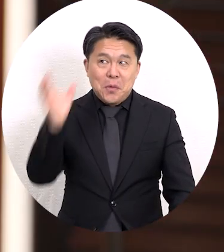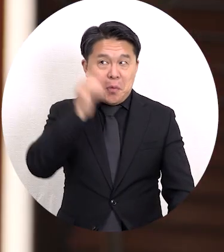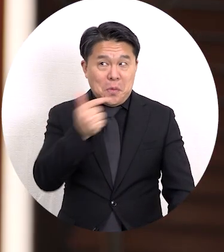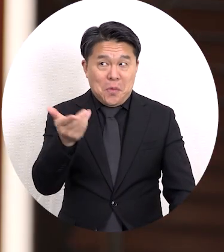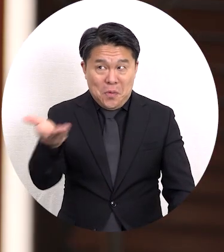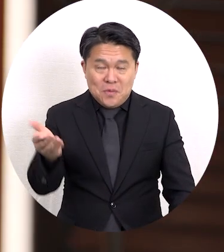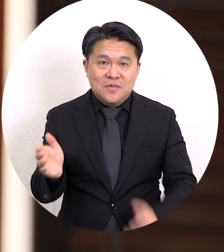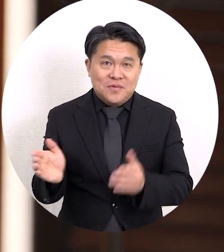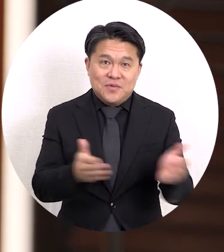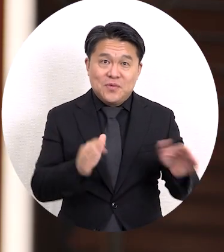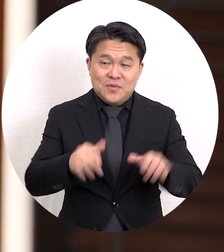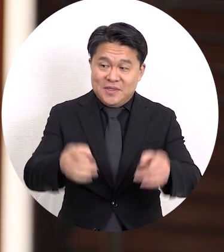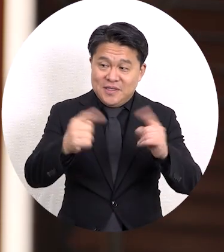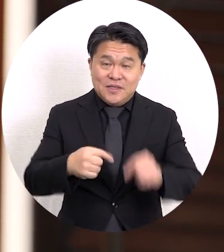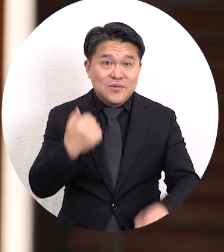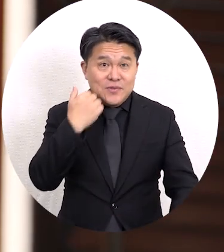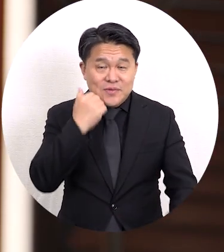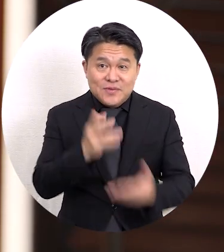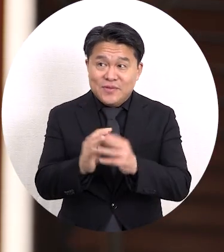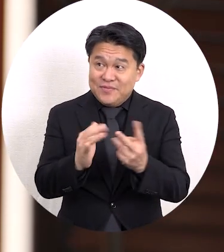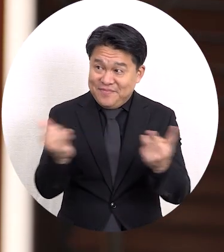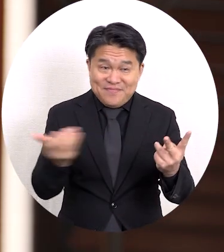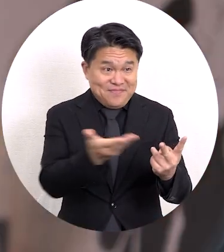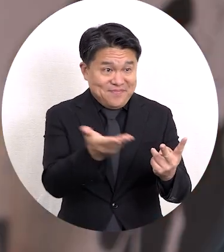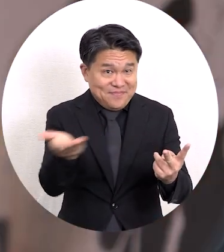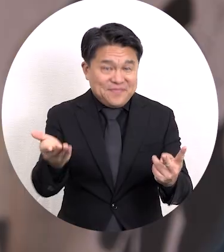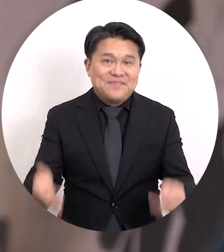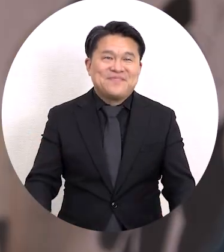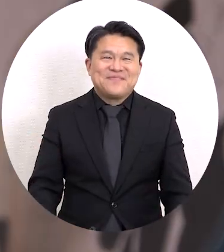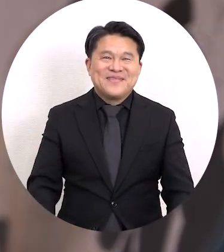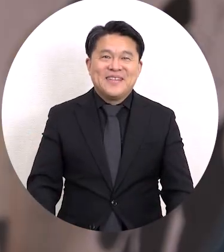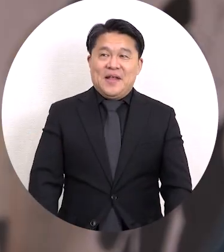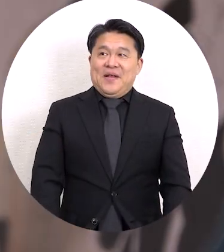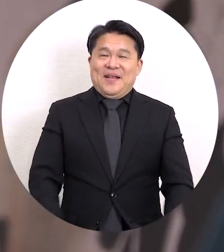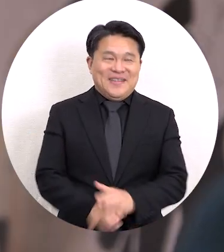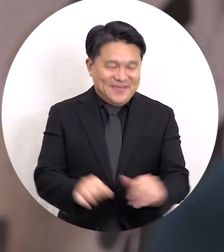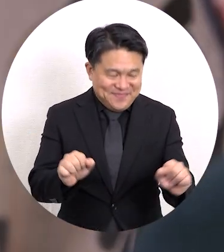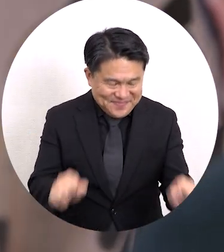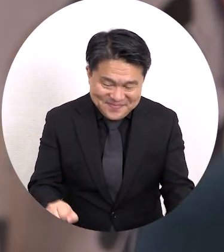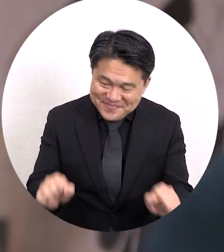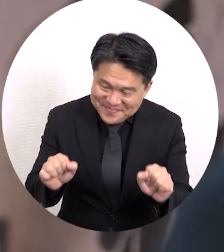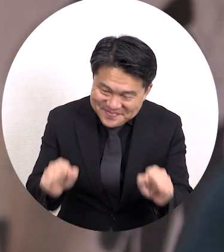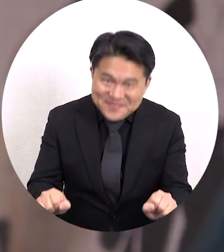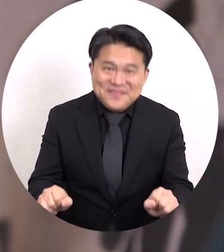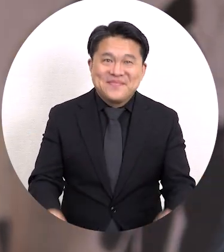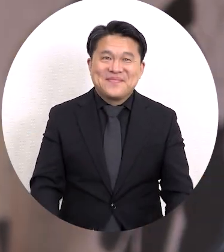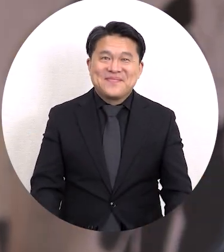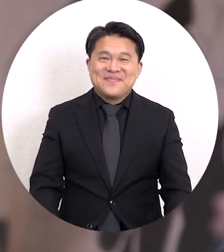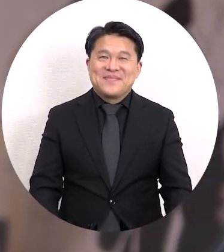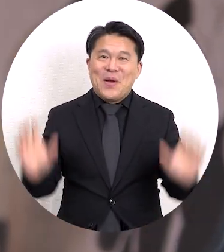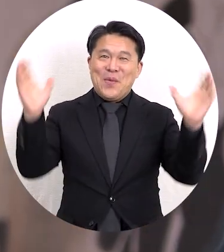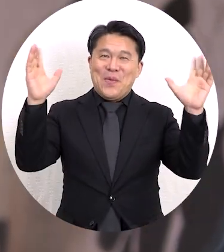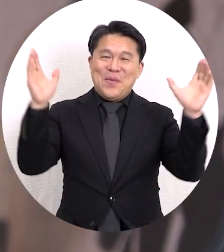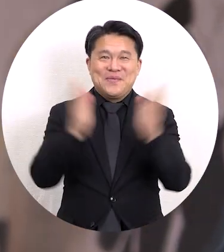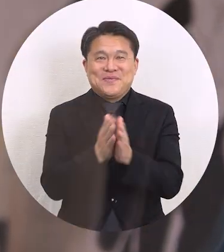Now, let's start by hearing from our experts... Hello.